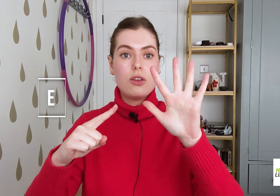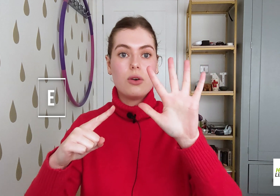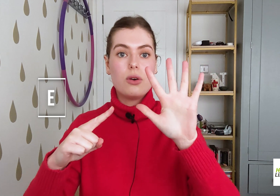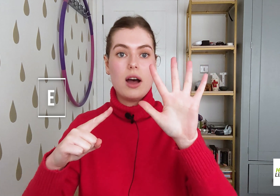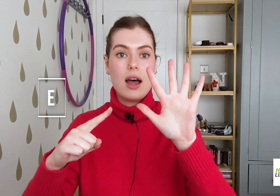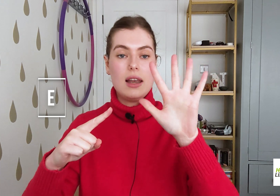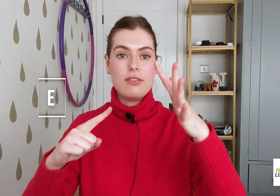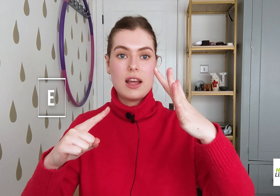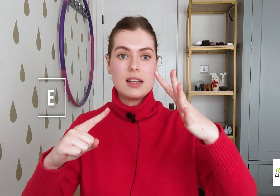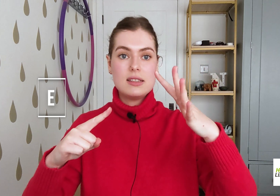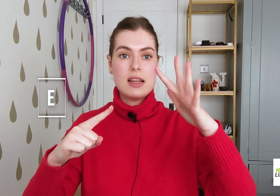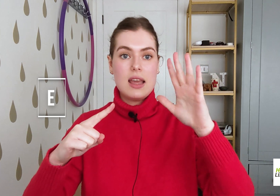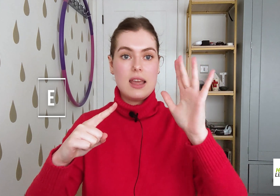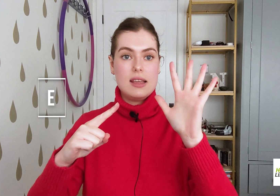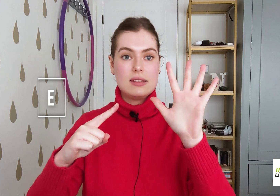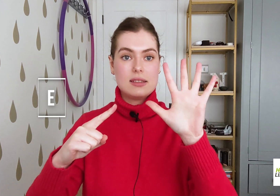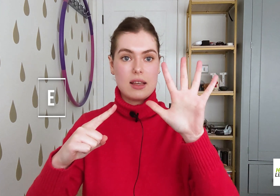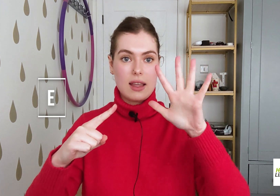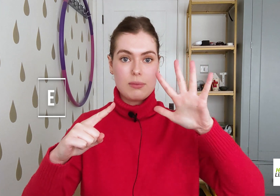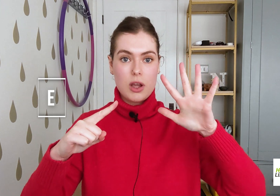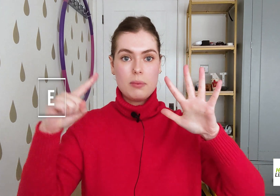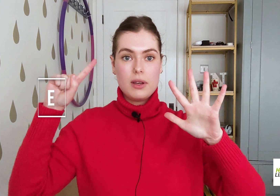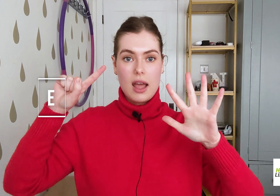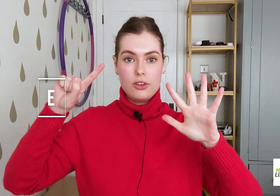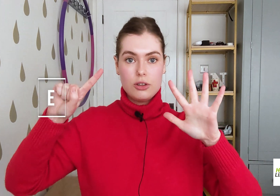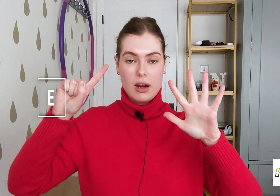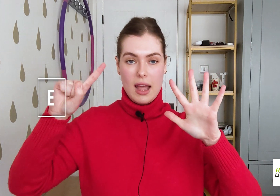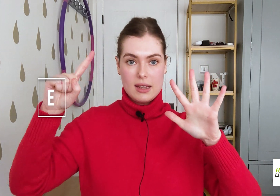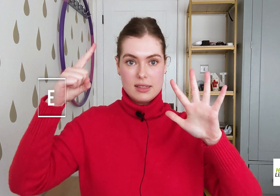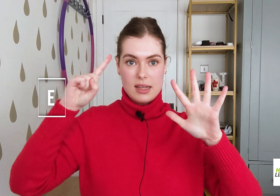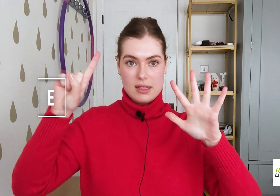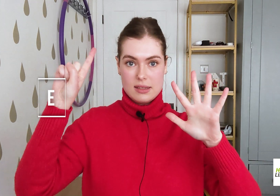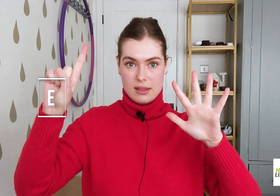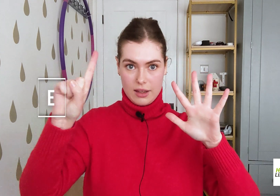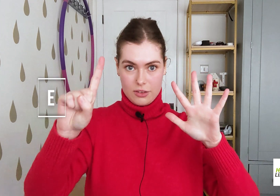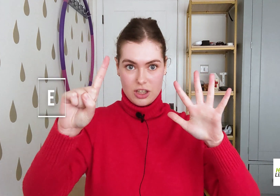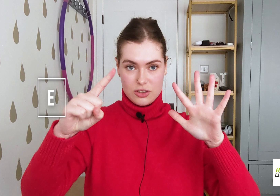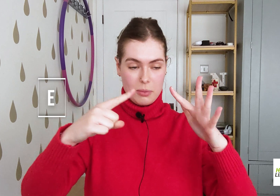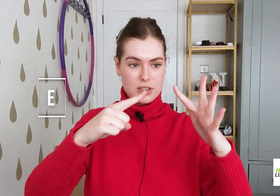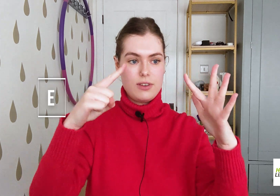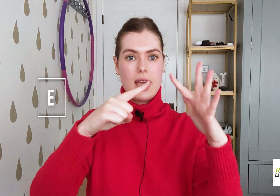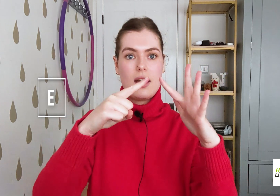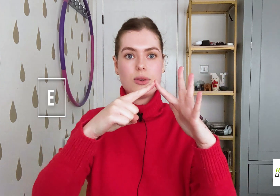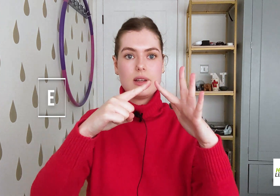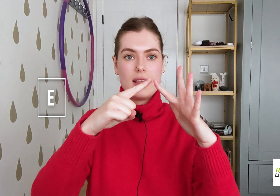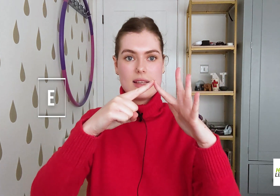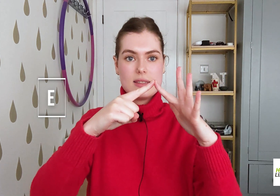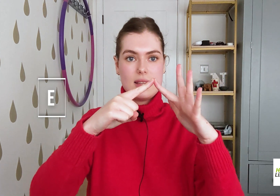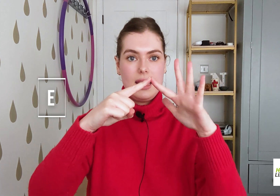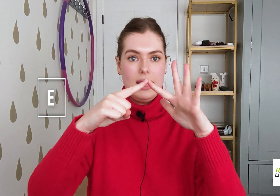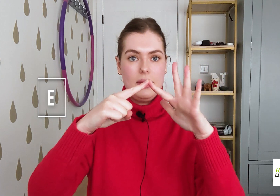Your left hand is kept open and your right hand is just your point finger out like this, “E”.